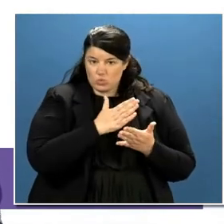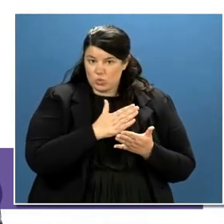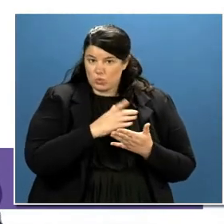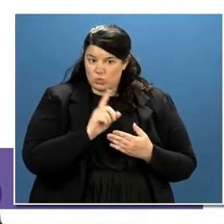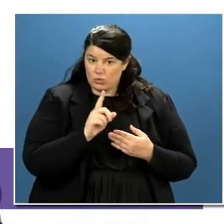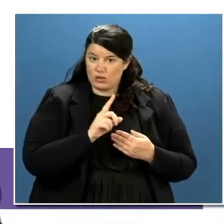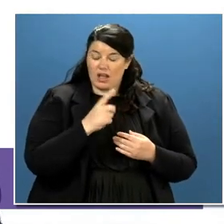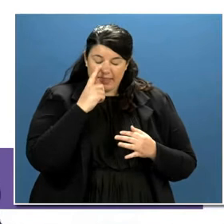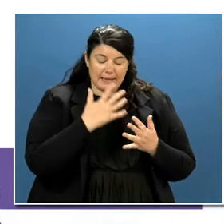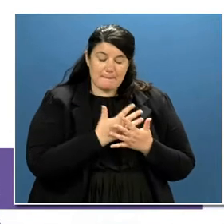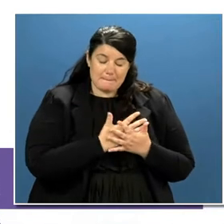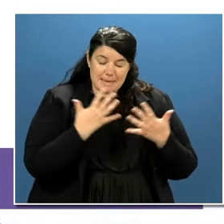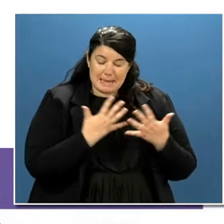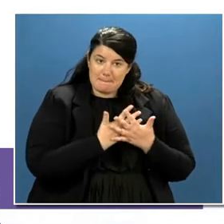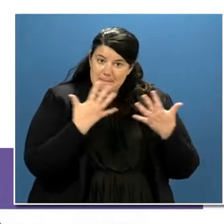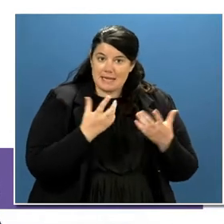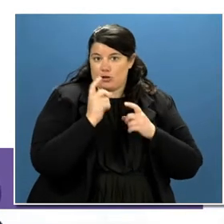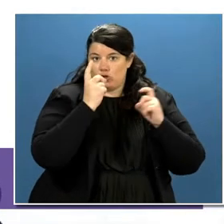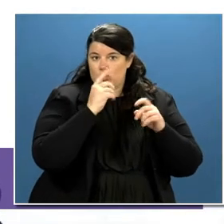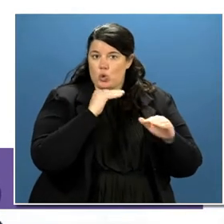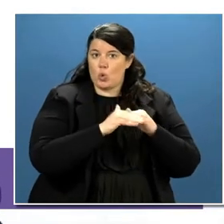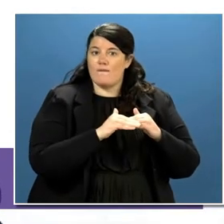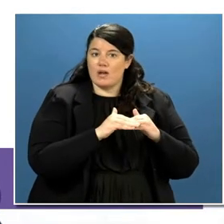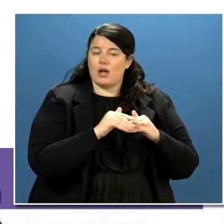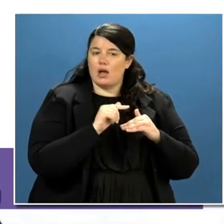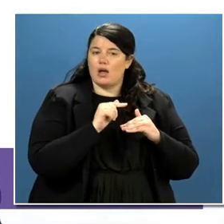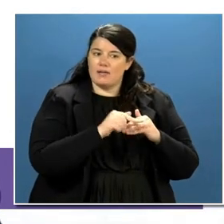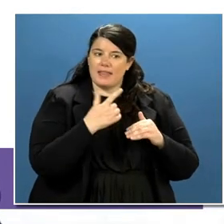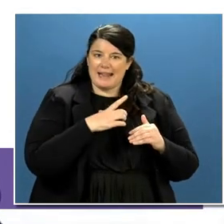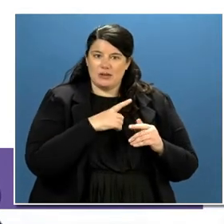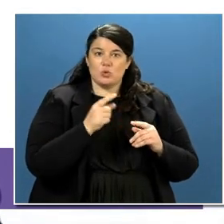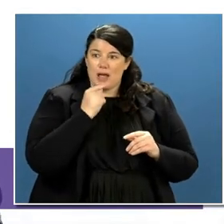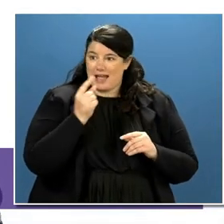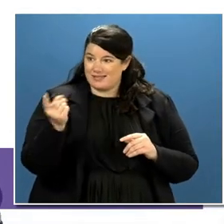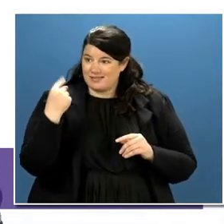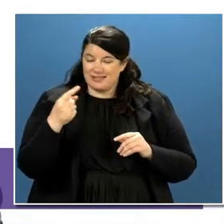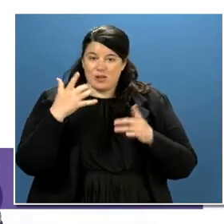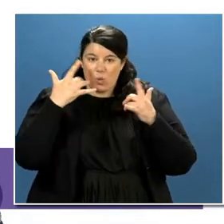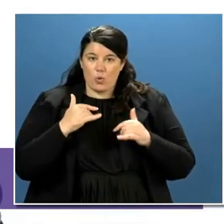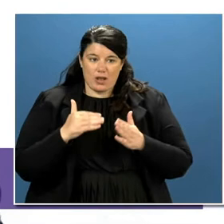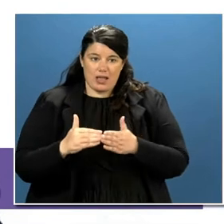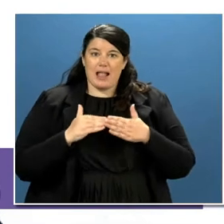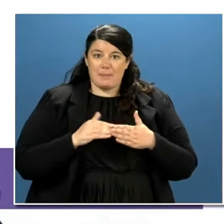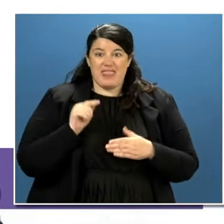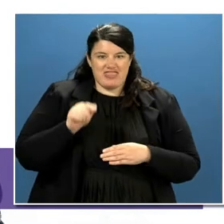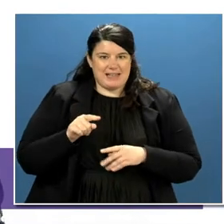significant concern that they would need to seek legal representation, and that is a problem. Yes, it is.